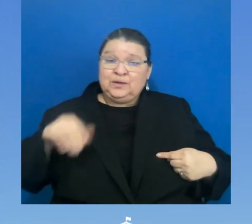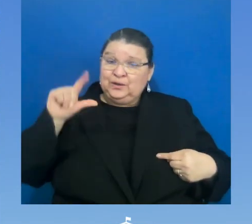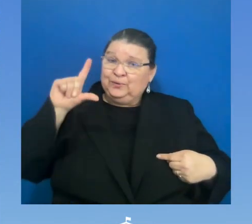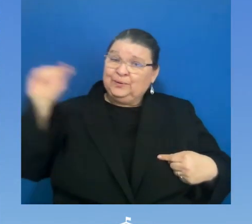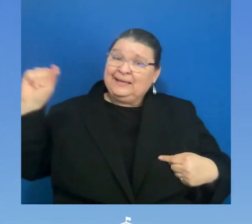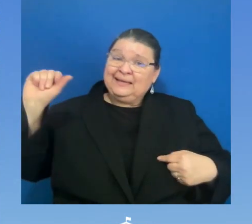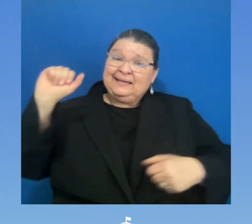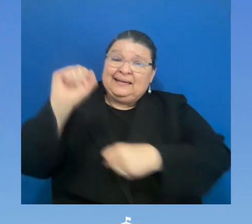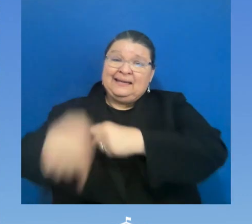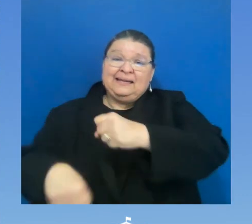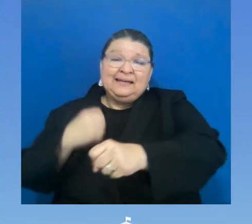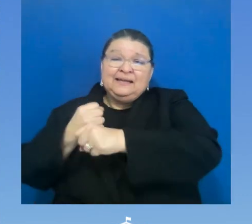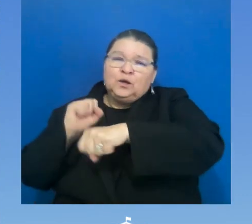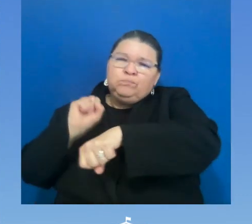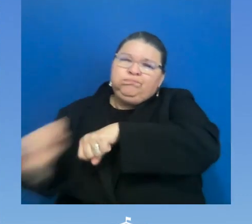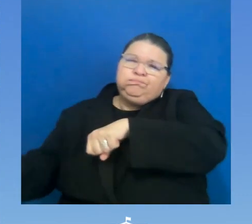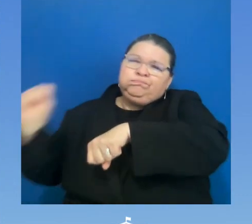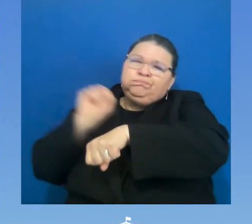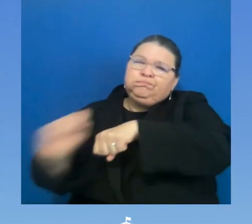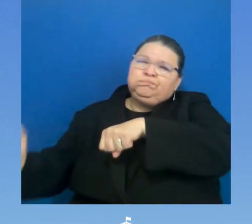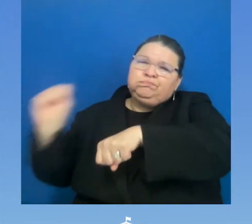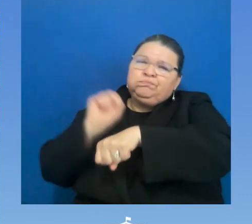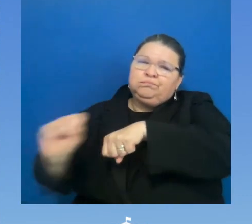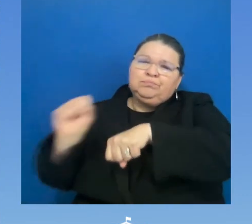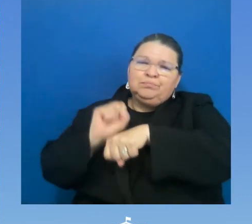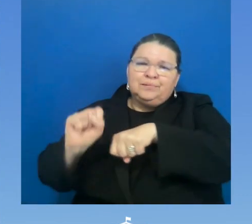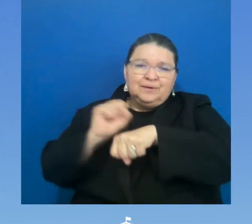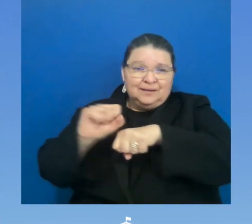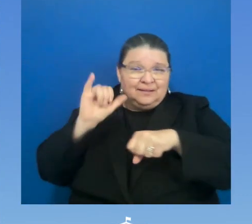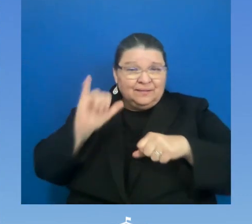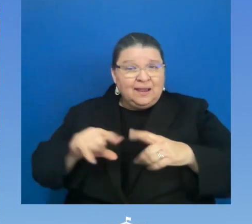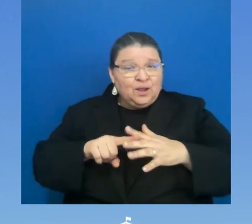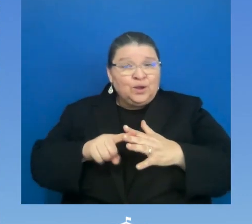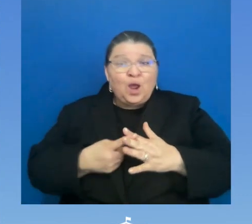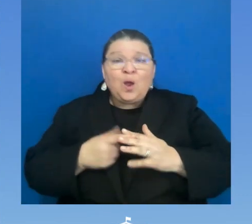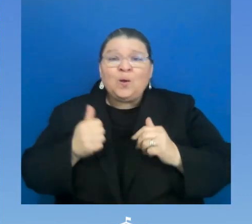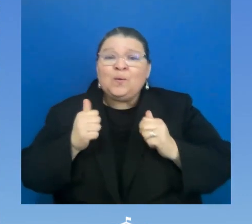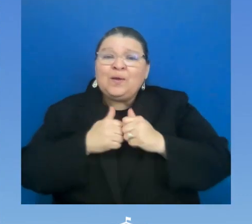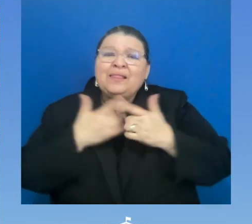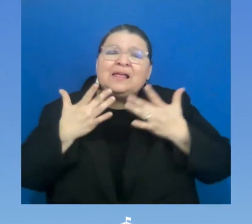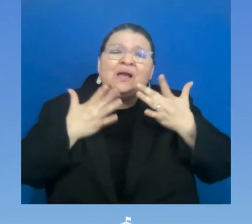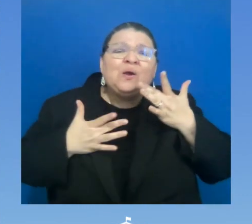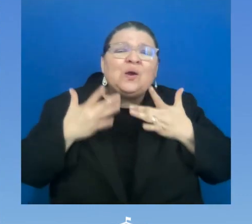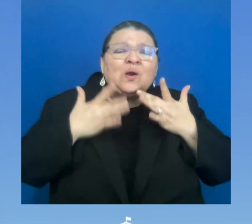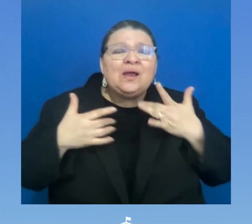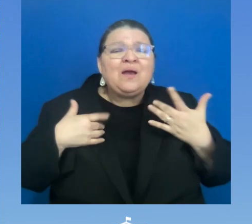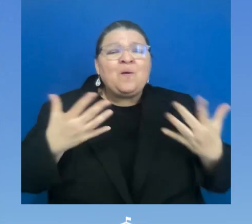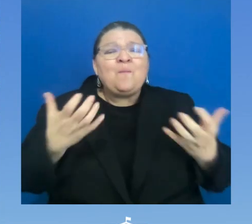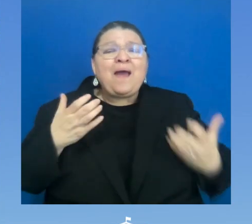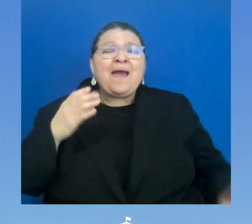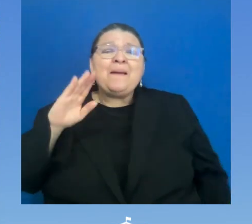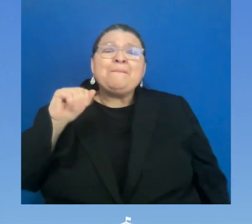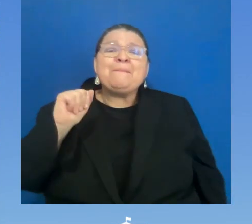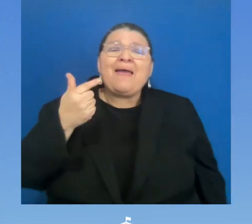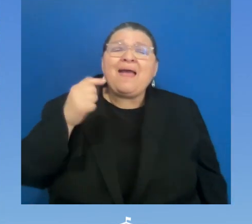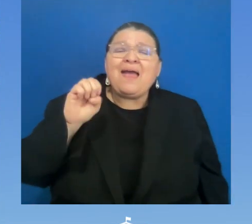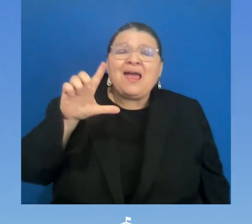fighting for bagels between training sessions. And now this larger group of women, through the last two decades,